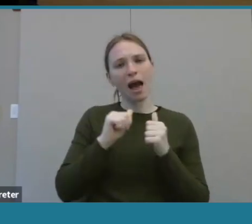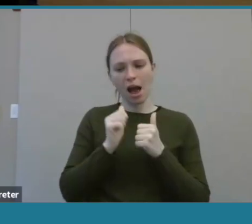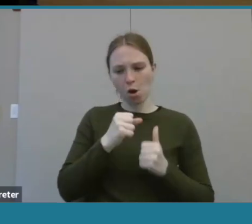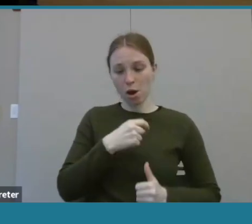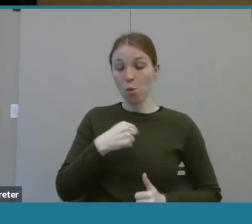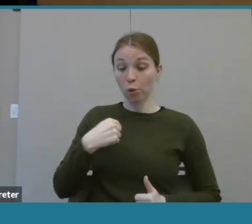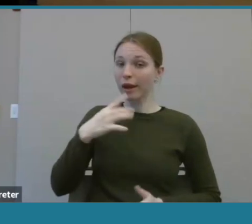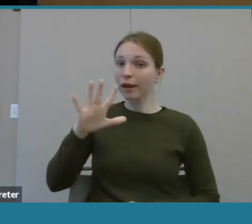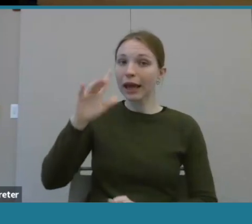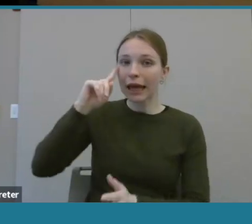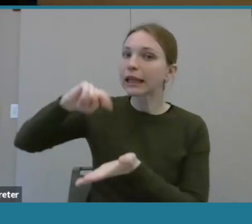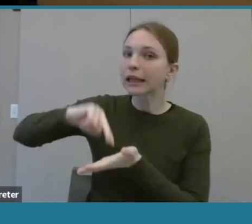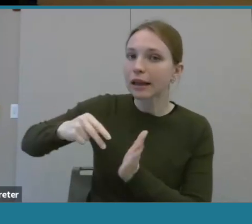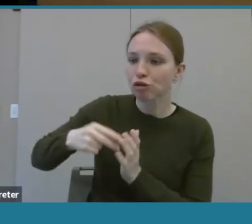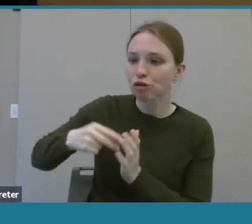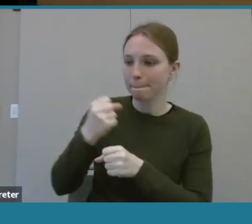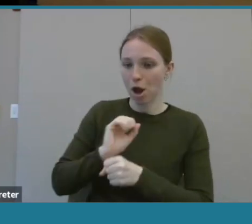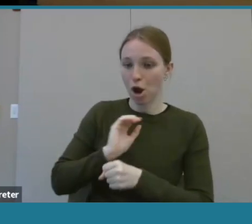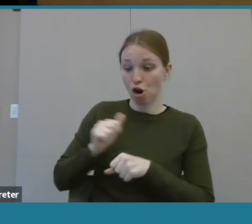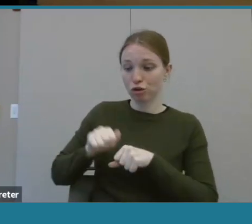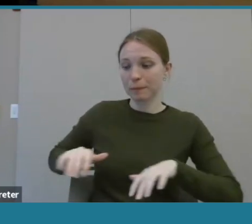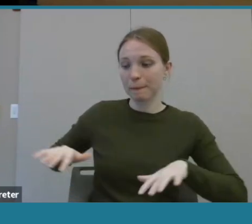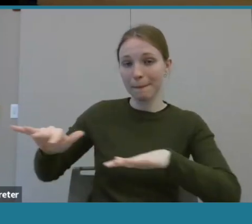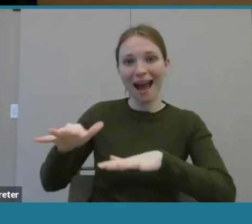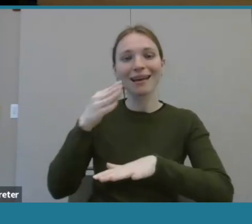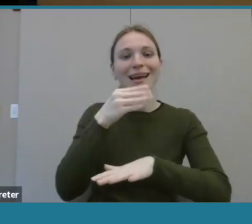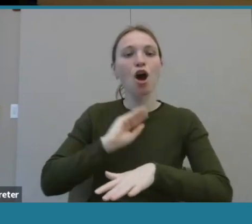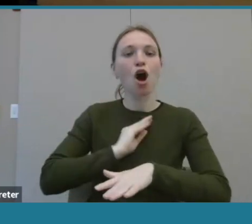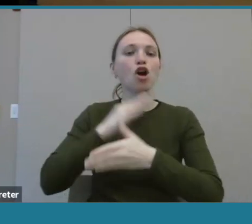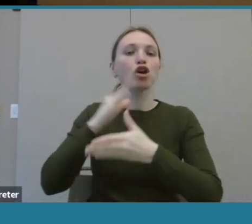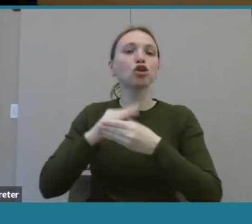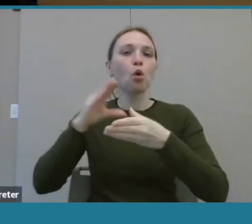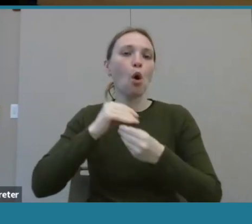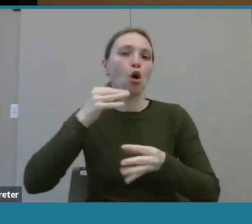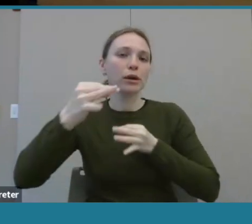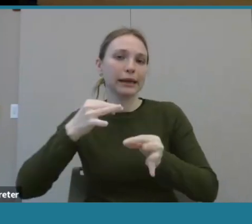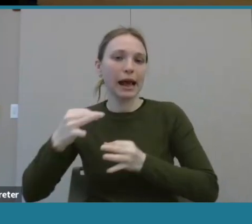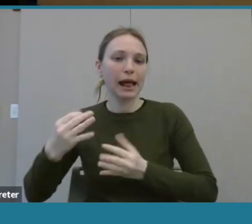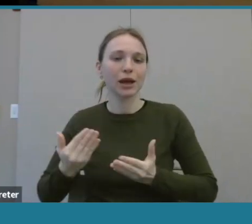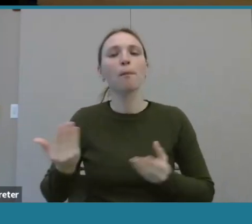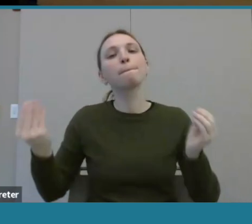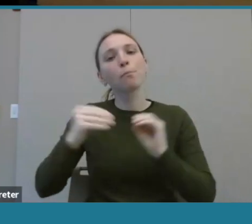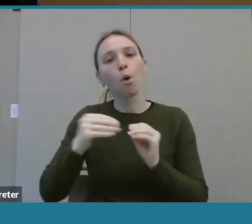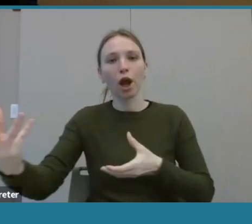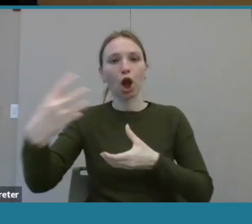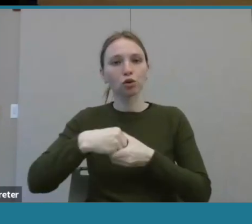our space, and specifically the storytelling at the zoo, more inclusive for all of our guests and for people with disabilities in particular.